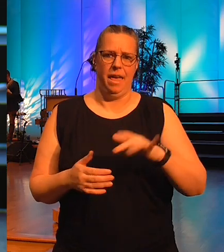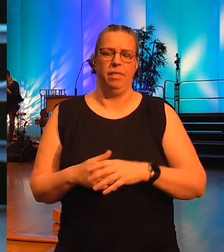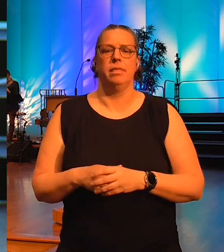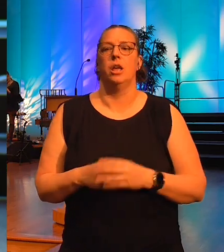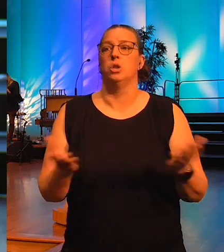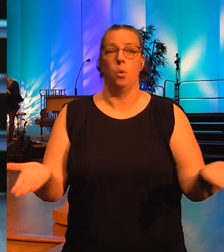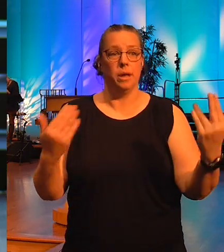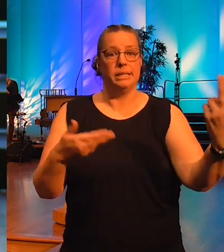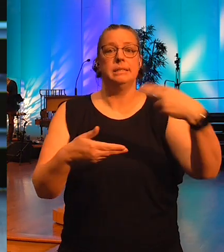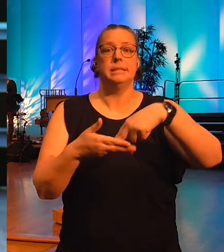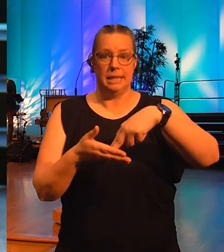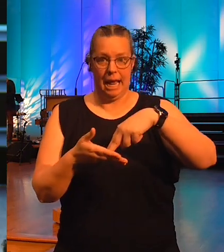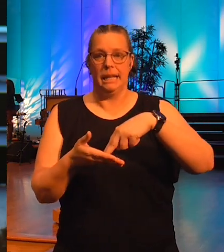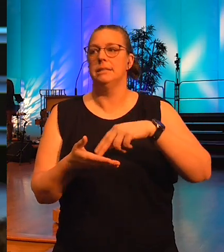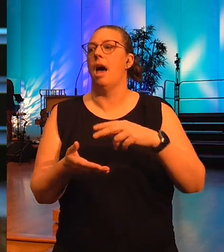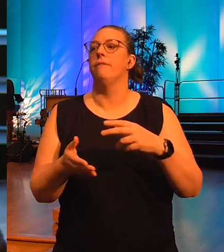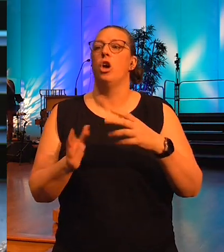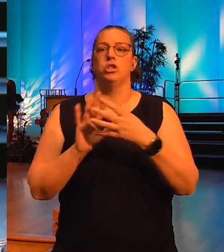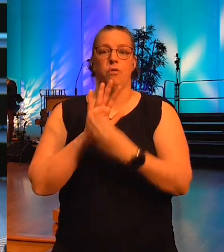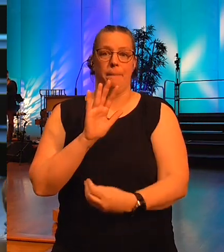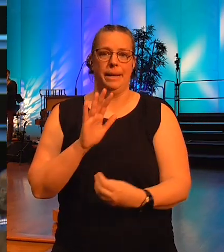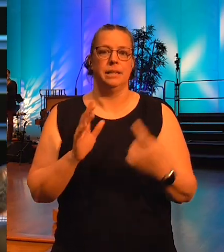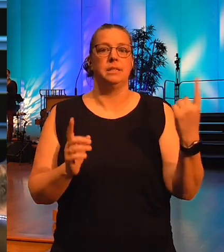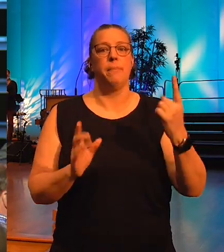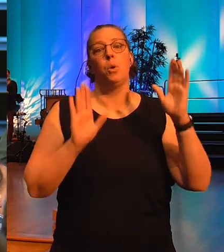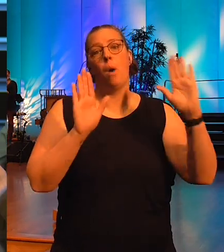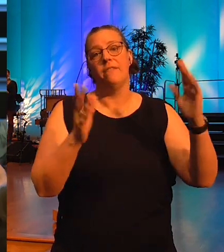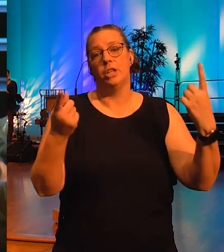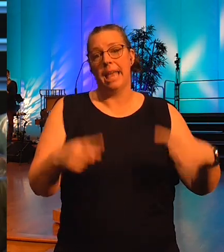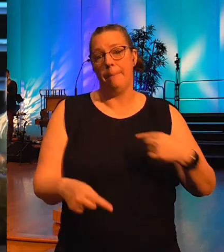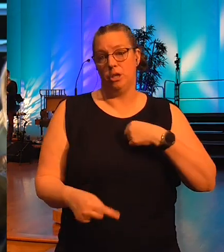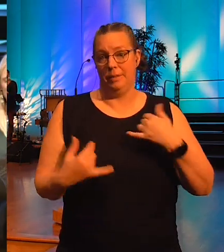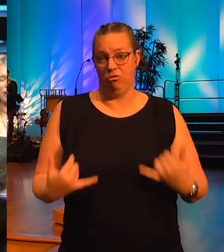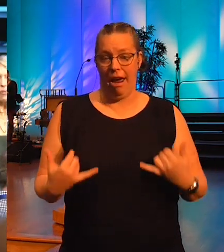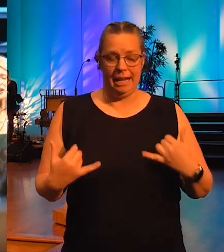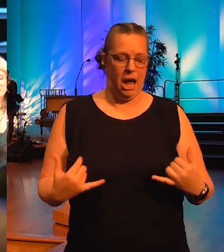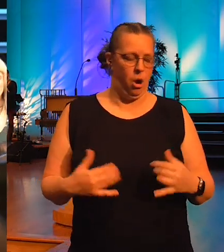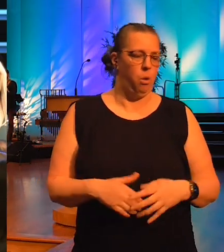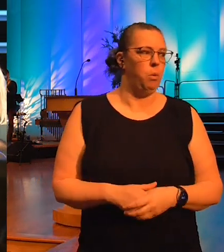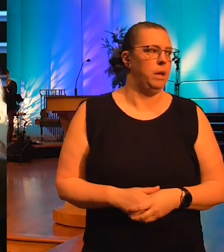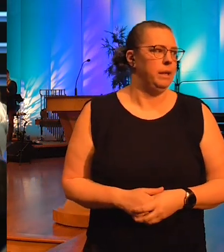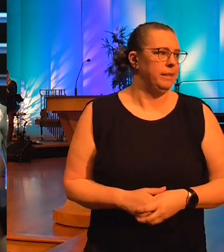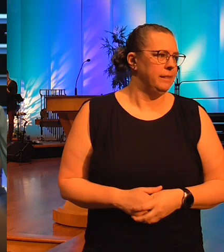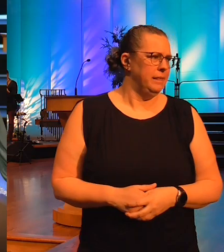sing our peace song So repeat after me something wonderful is happening to me right now wonder is